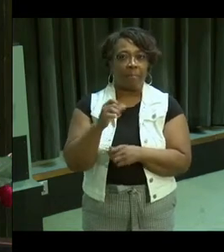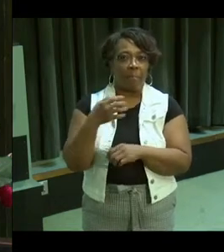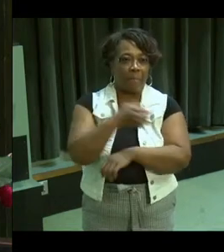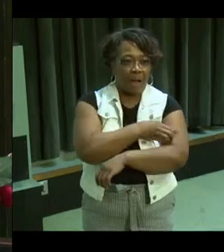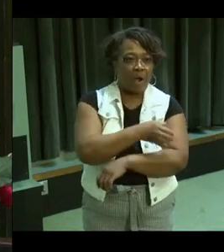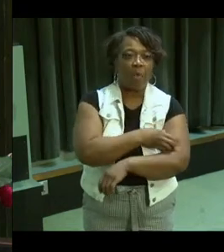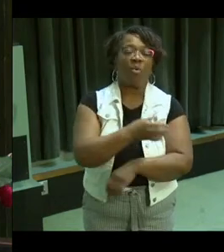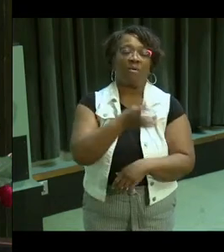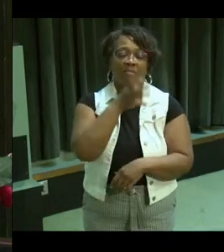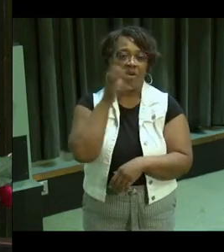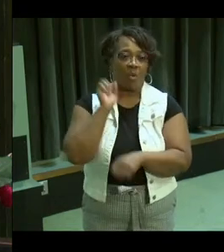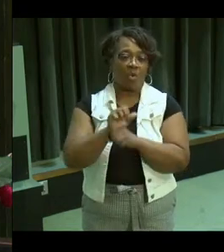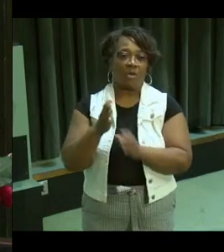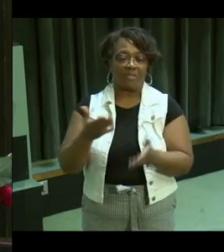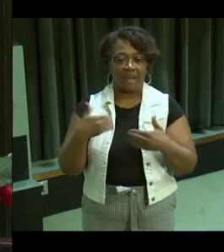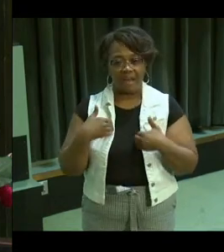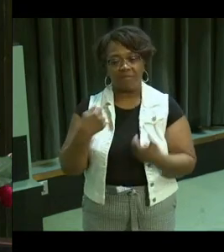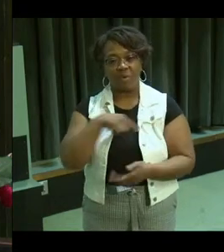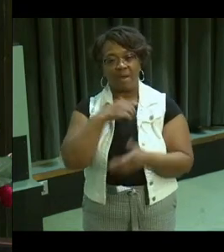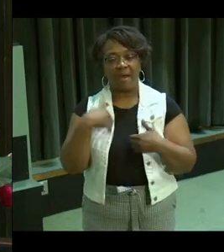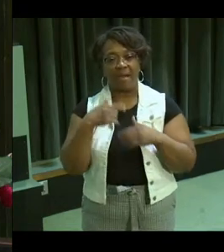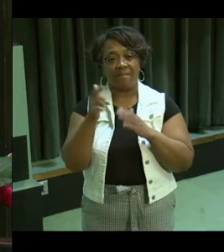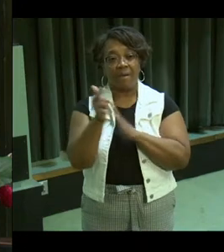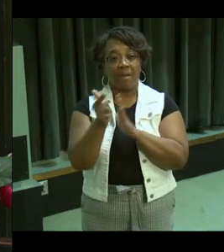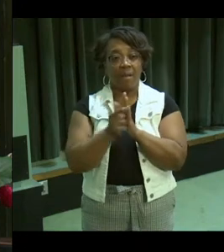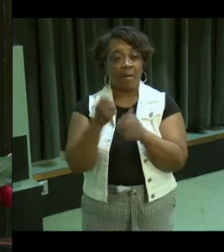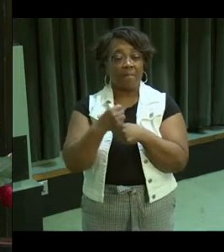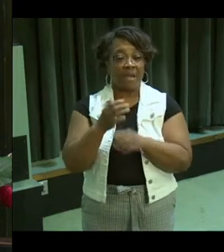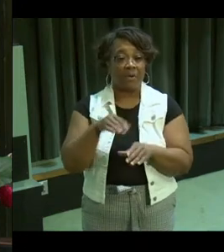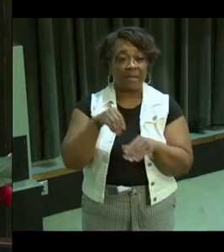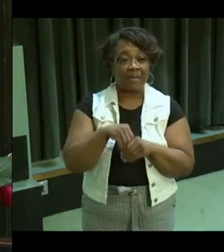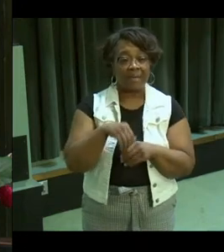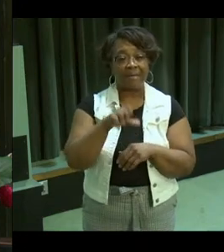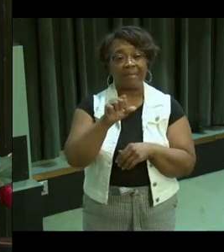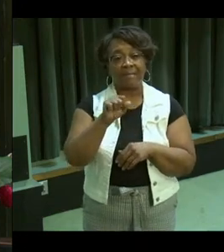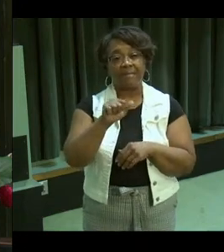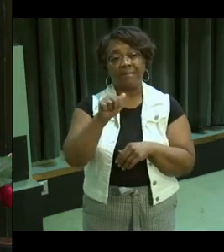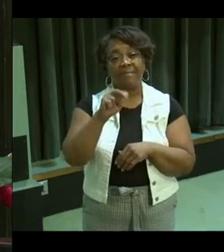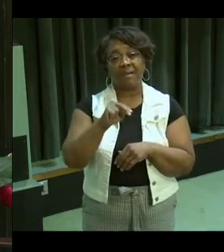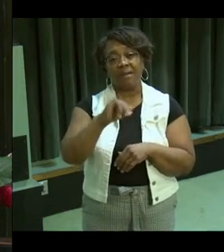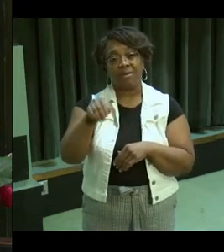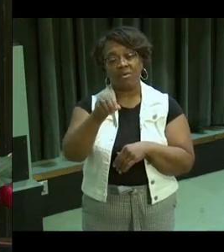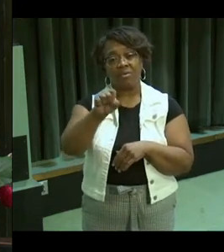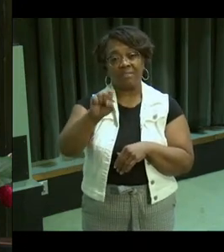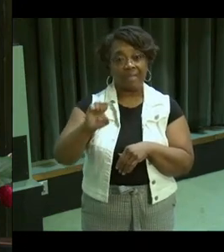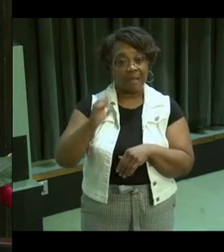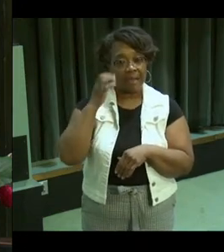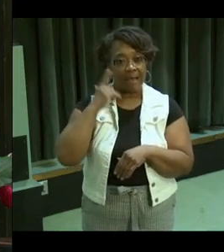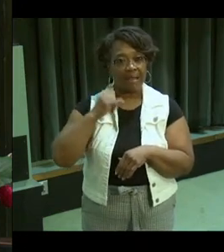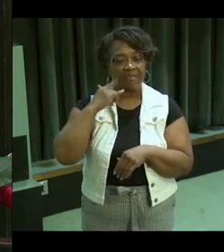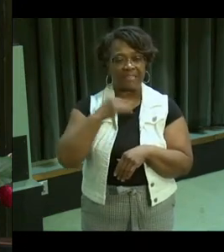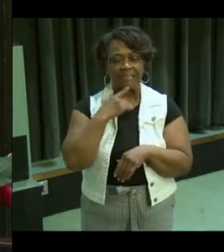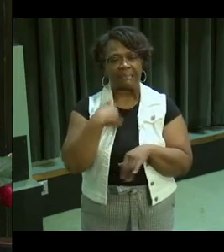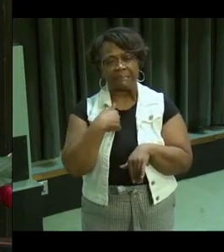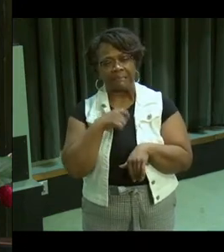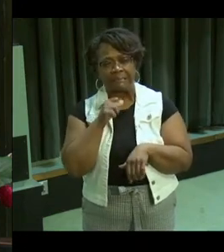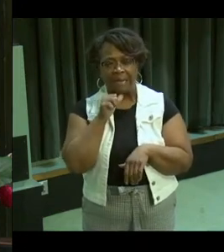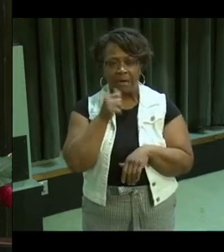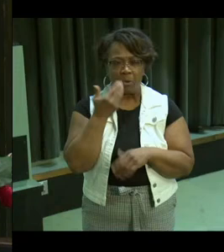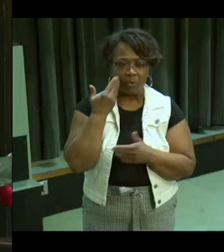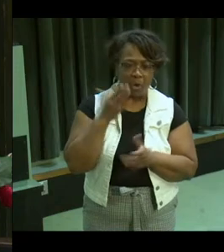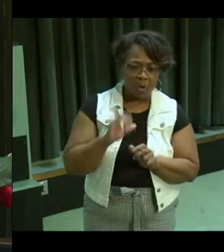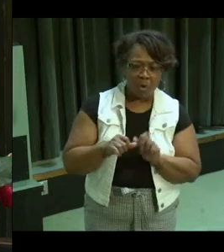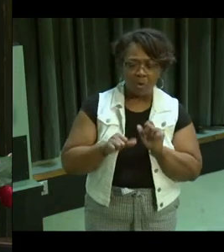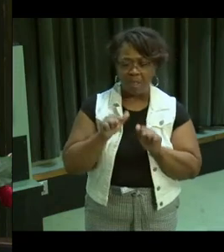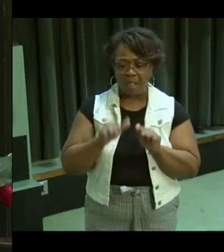had. We had a legislator out in